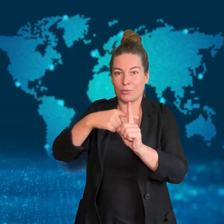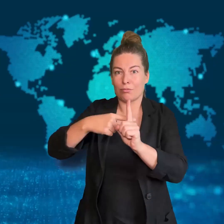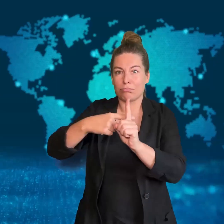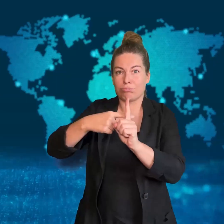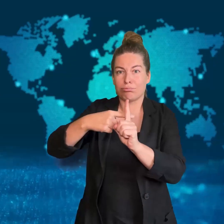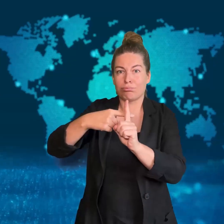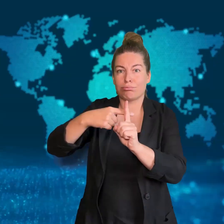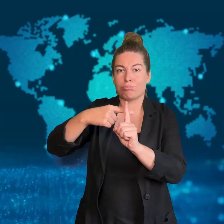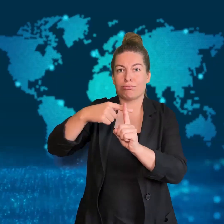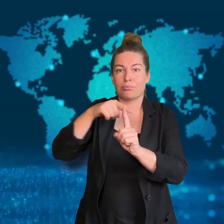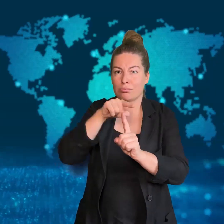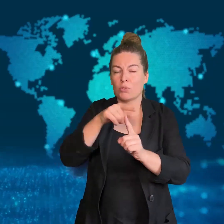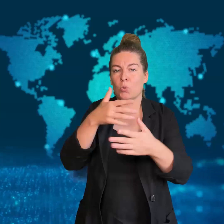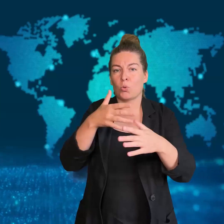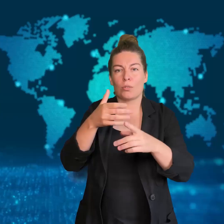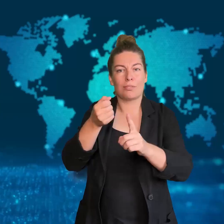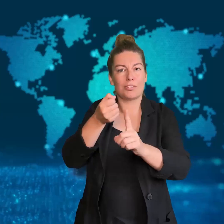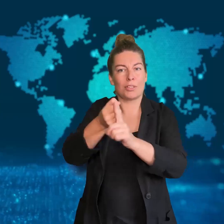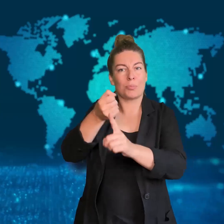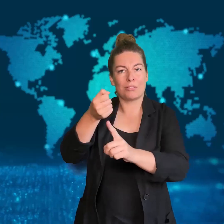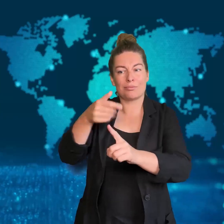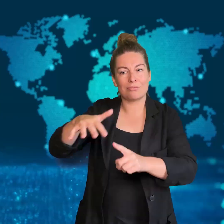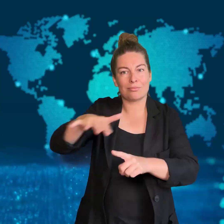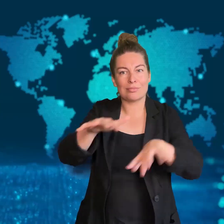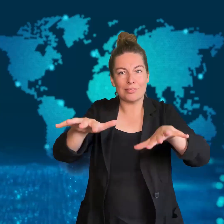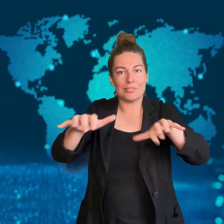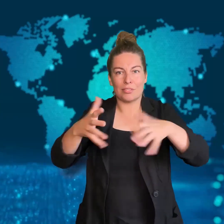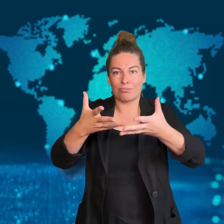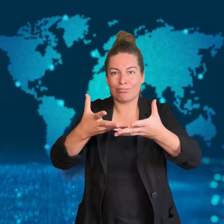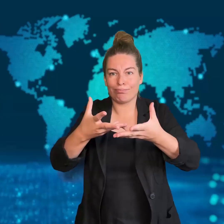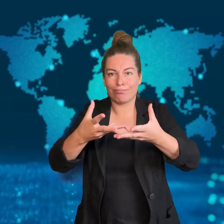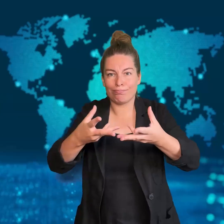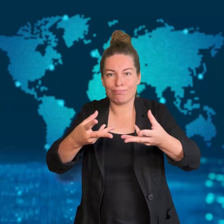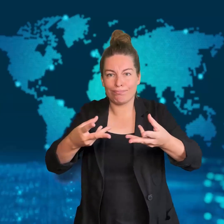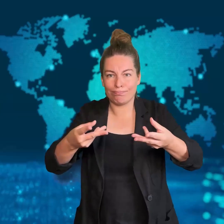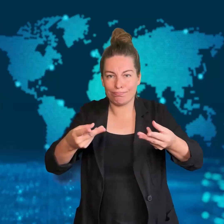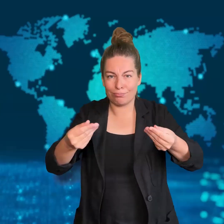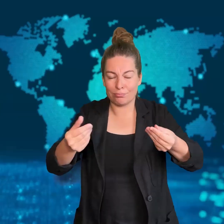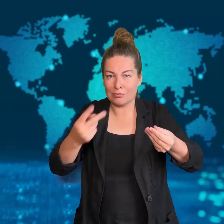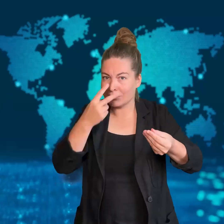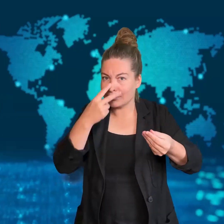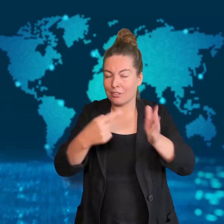in the temperature of the glaciers.